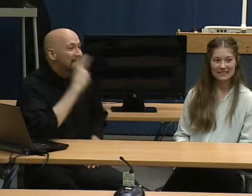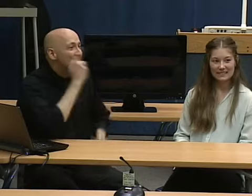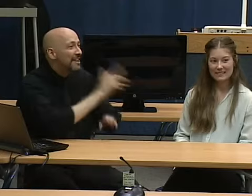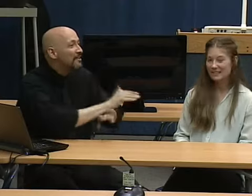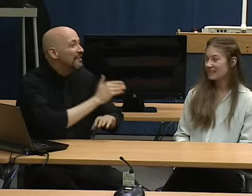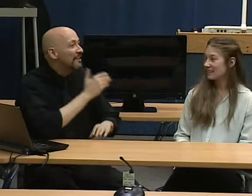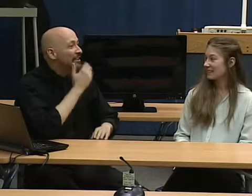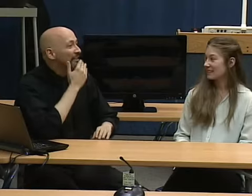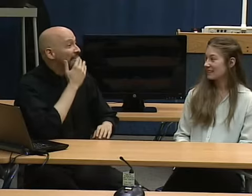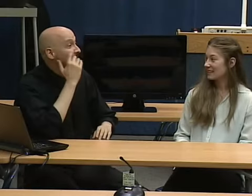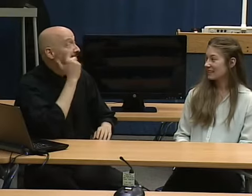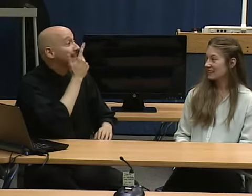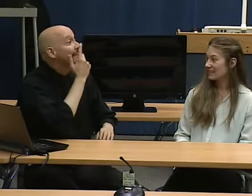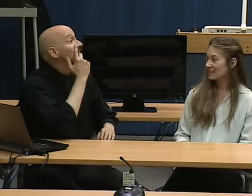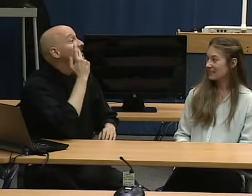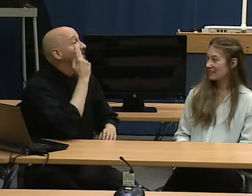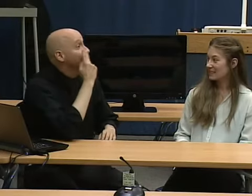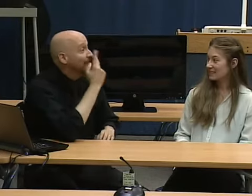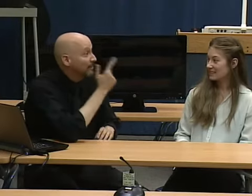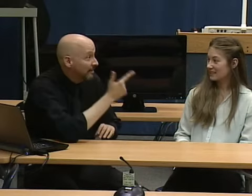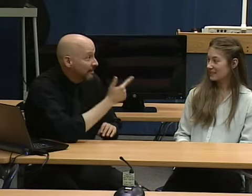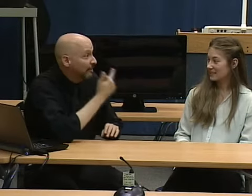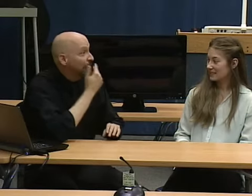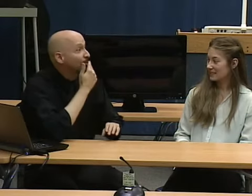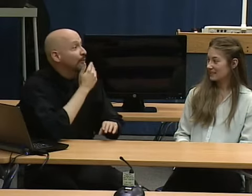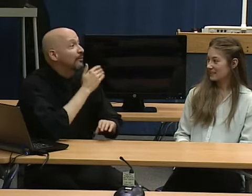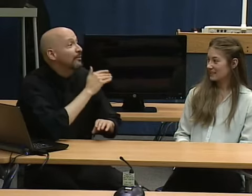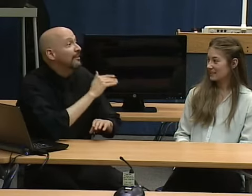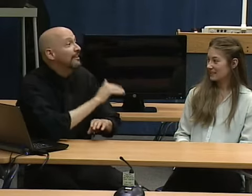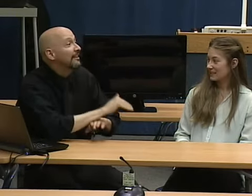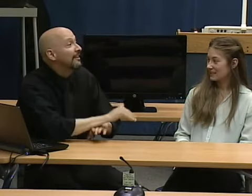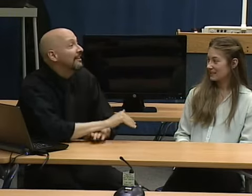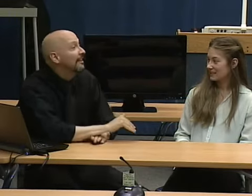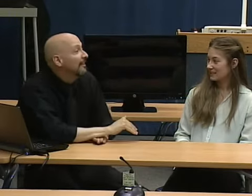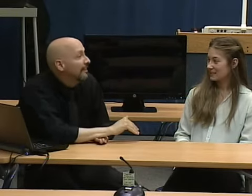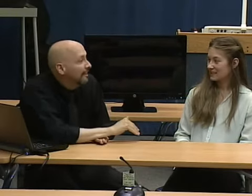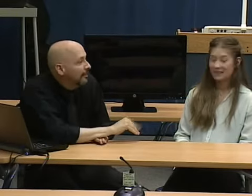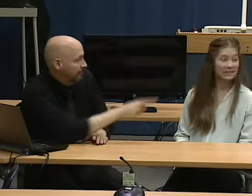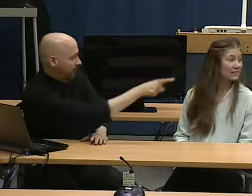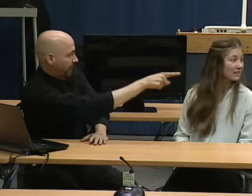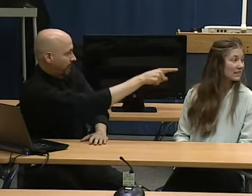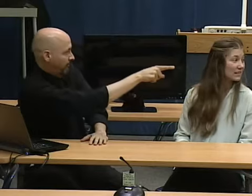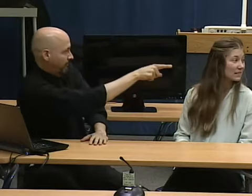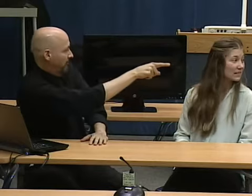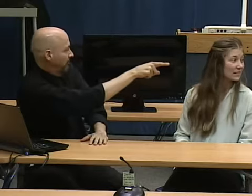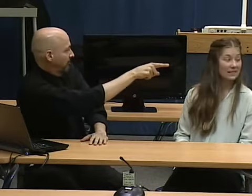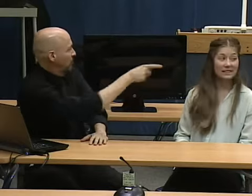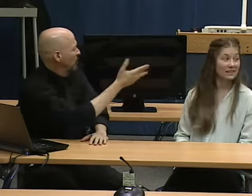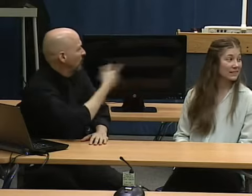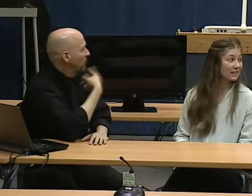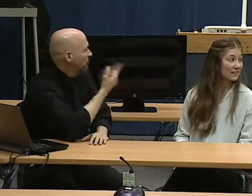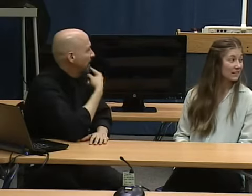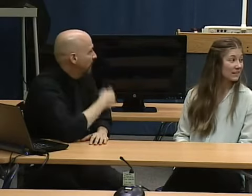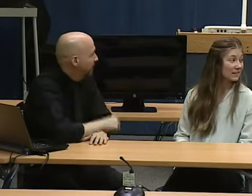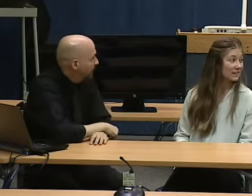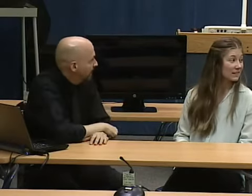"See you later. Good night!" "See you... later ... Good ... night..." There. What'd they say?